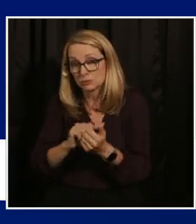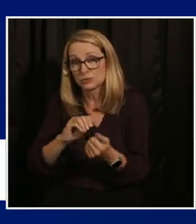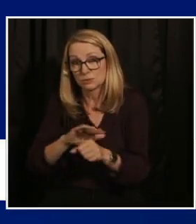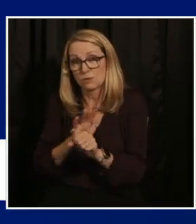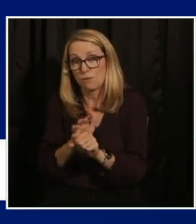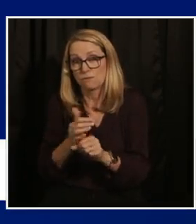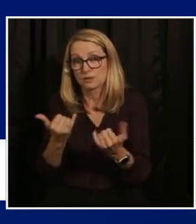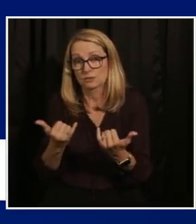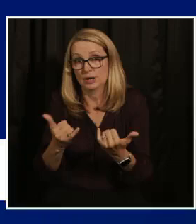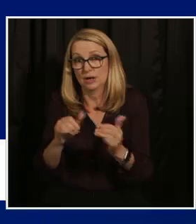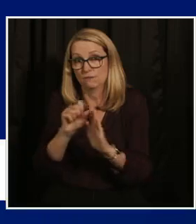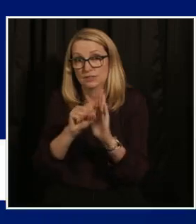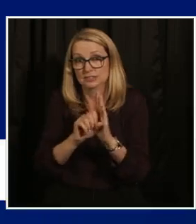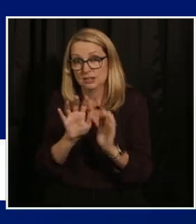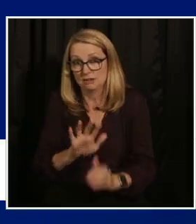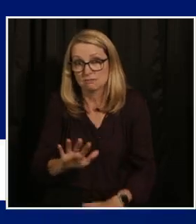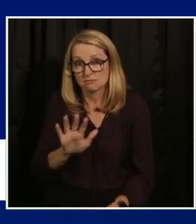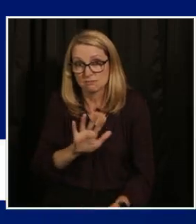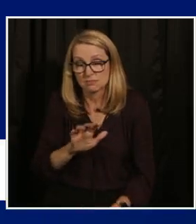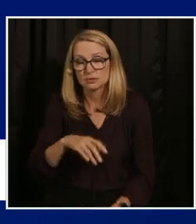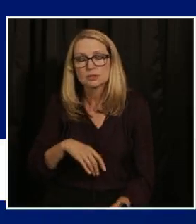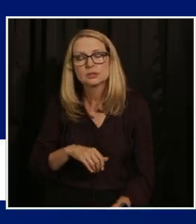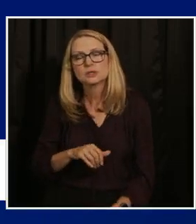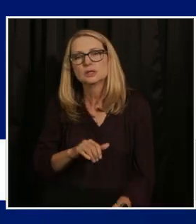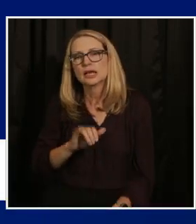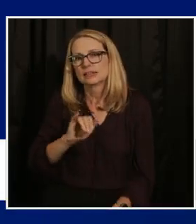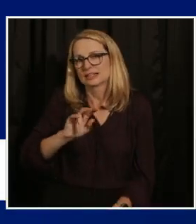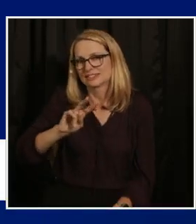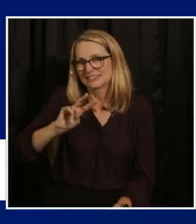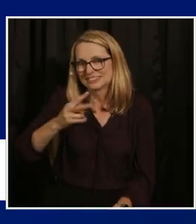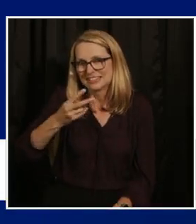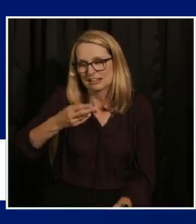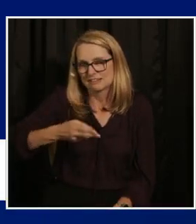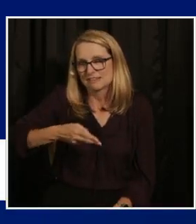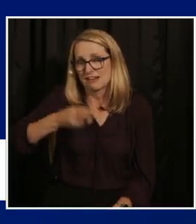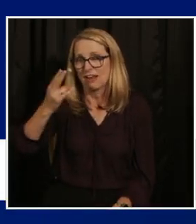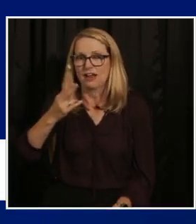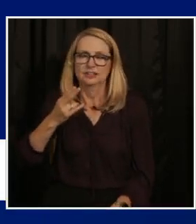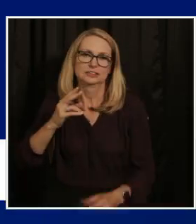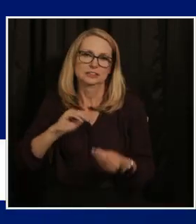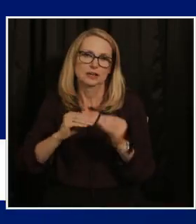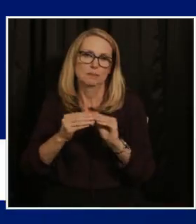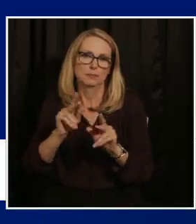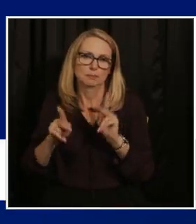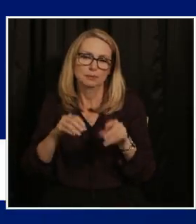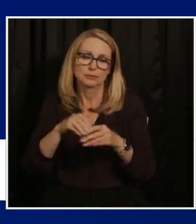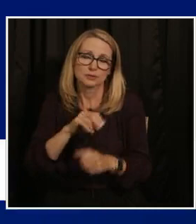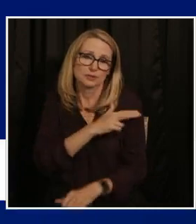that represents the second highest amount of covet hospitalizations at any point in this pandemic it